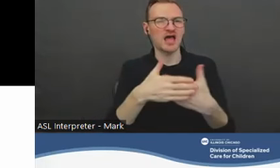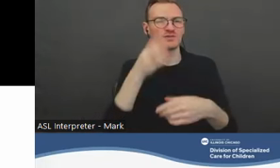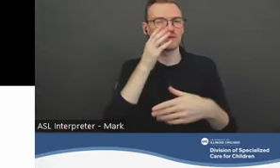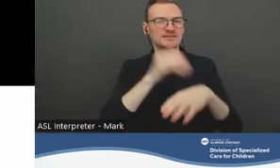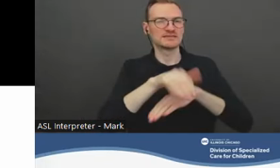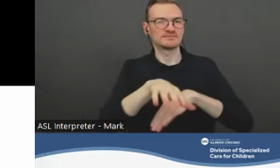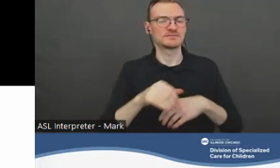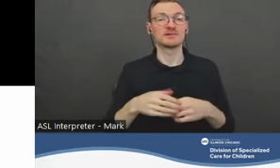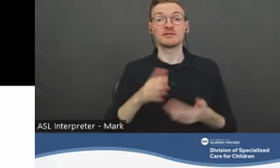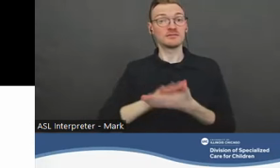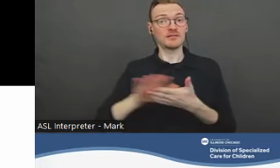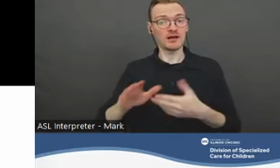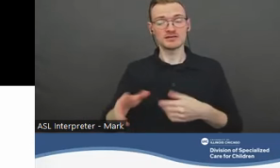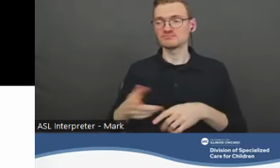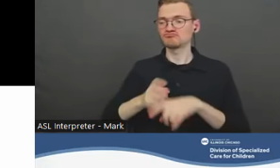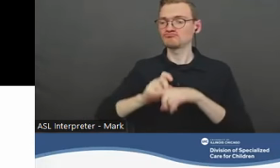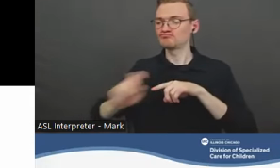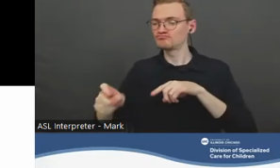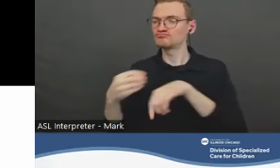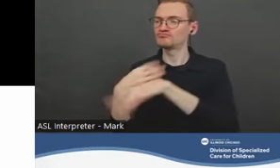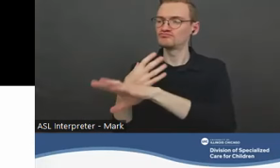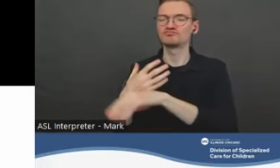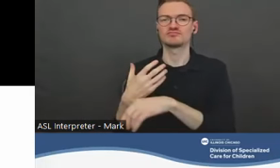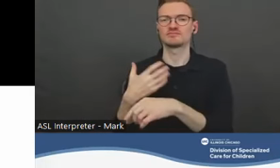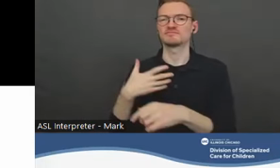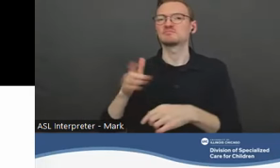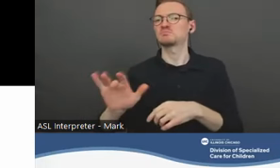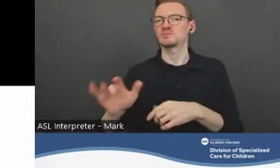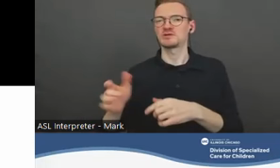local office or click on that and find out their hours they're open and their location